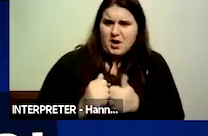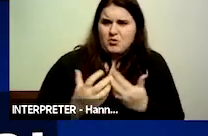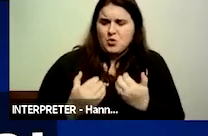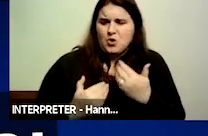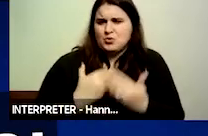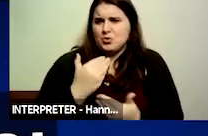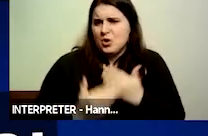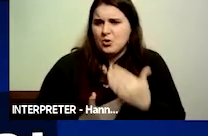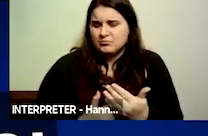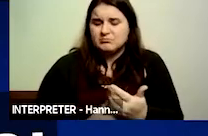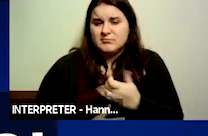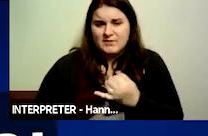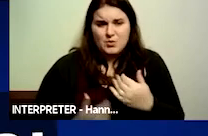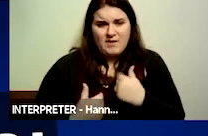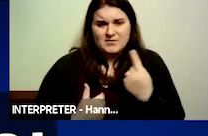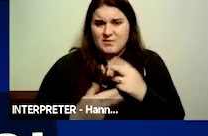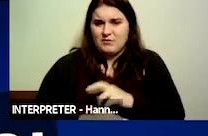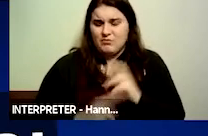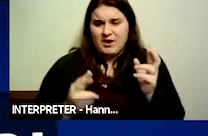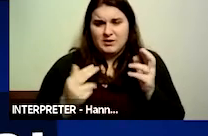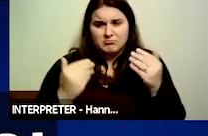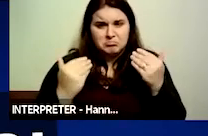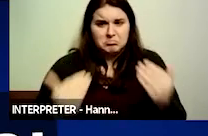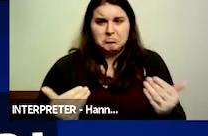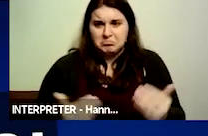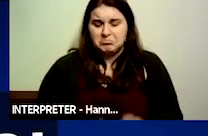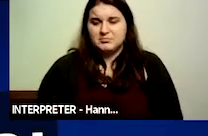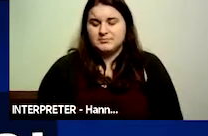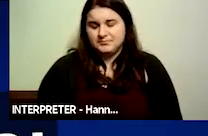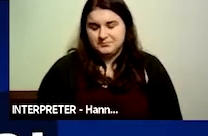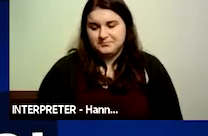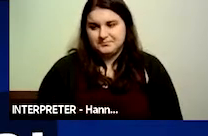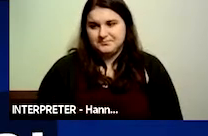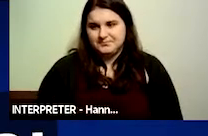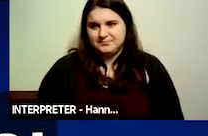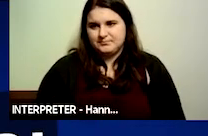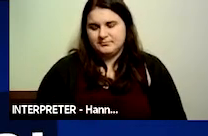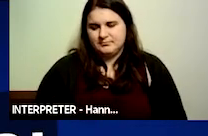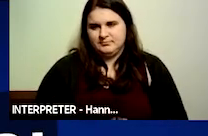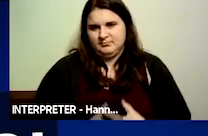And if you've got something ready let's let me know if I need to do anything here or give you any